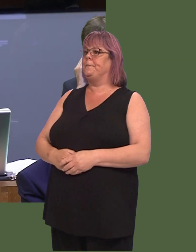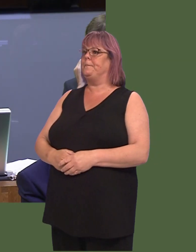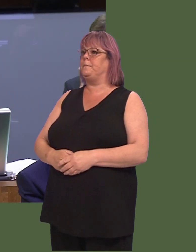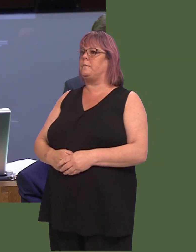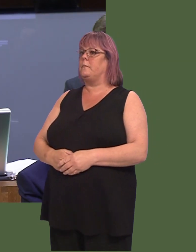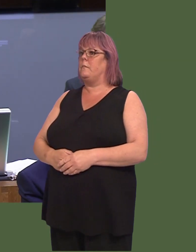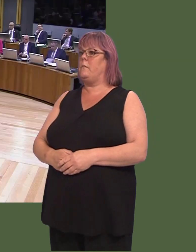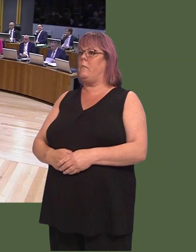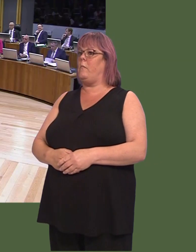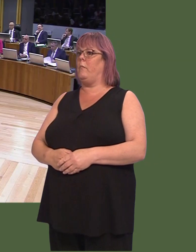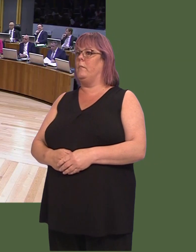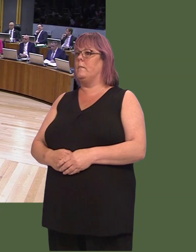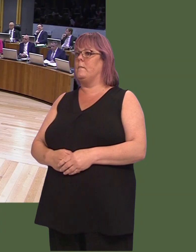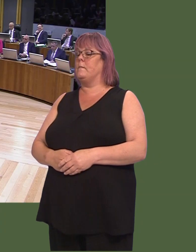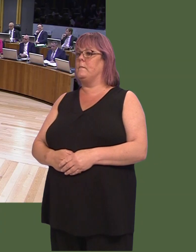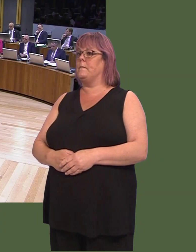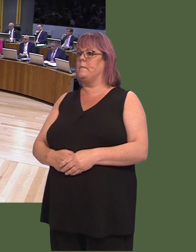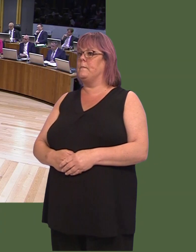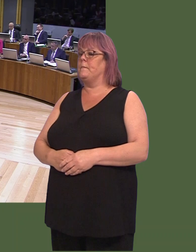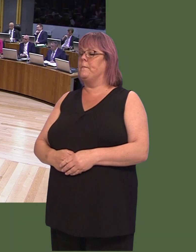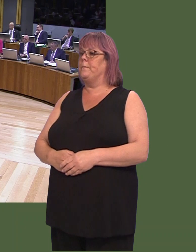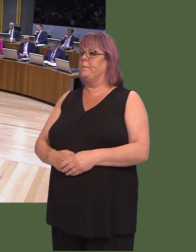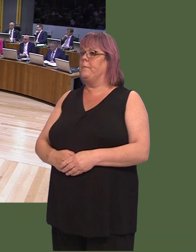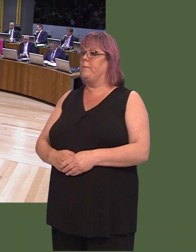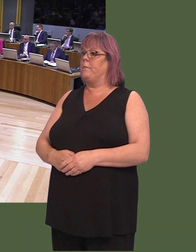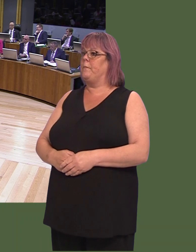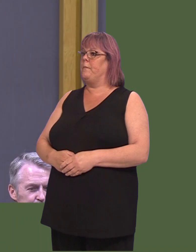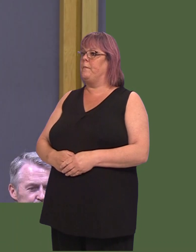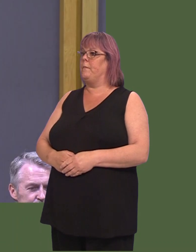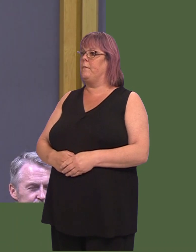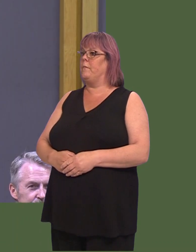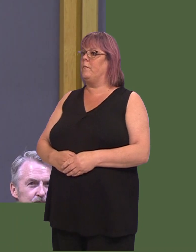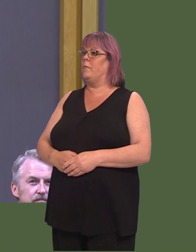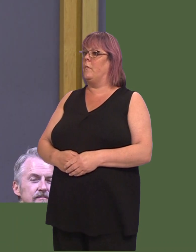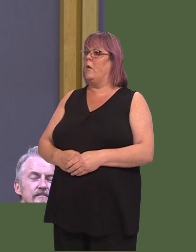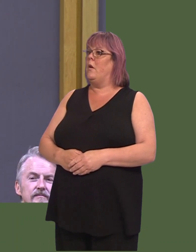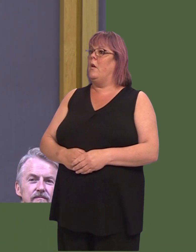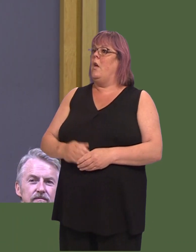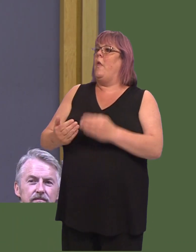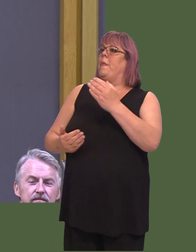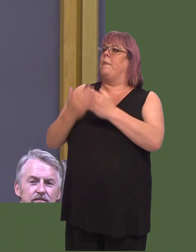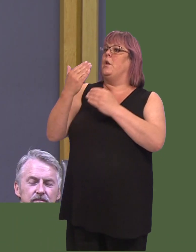Hefin David AM: What assurances can the First Minister give that the new major critical